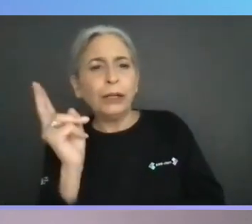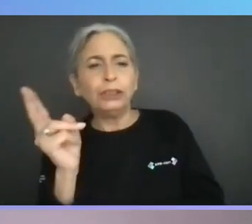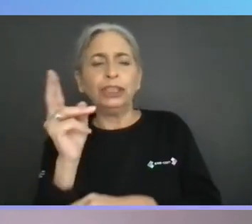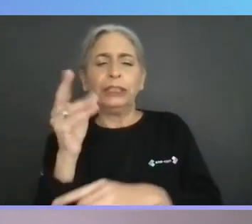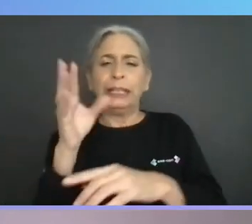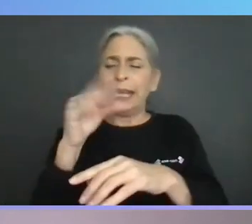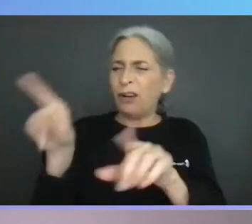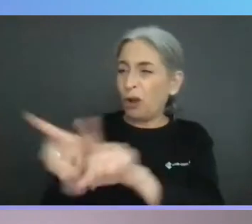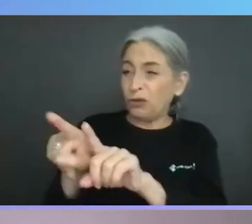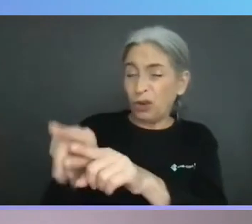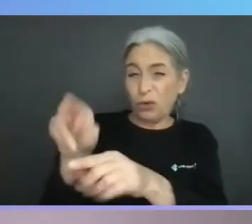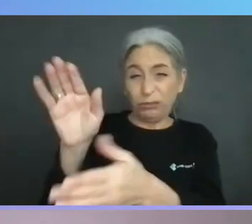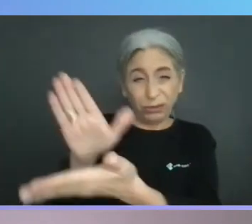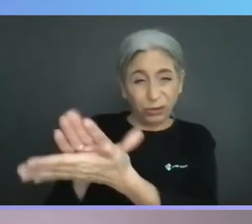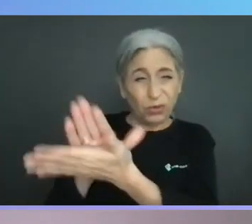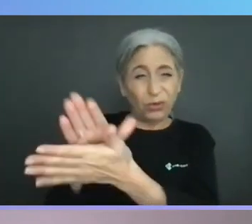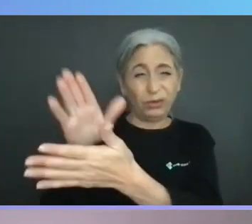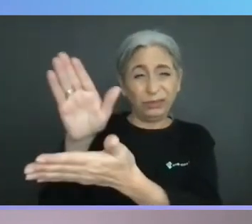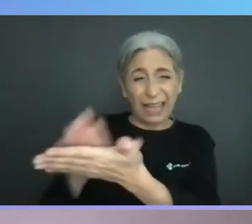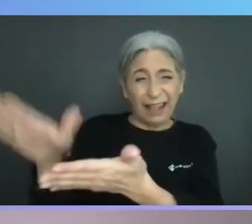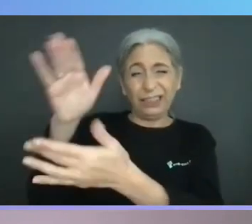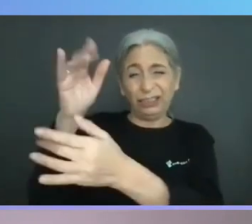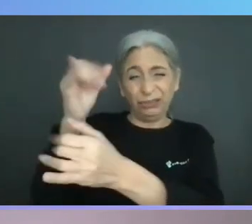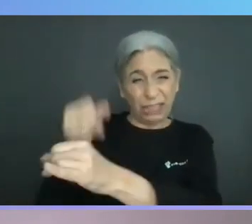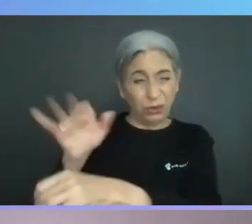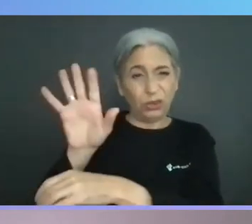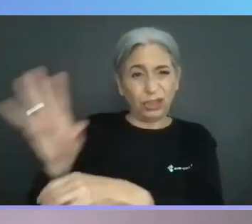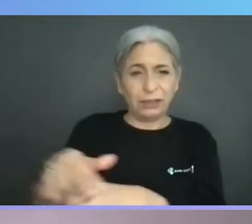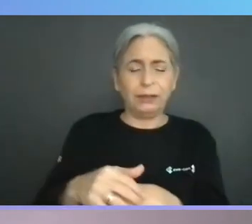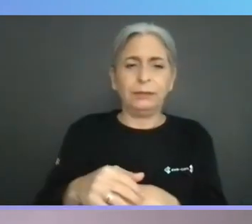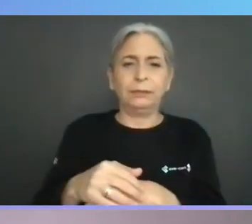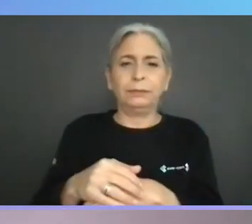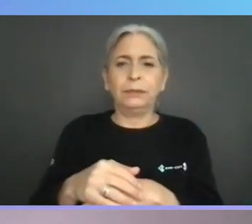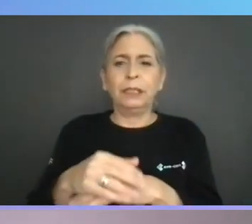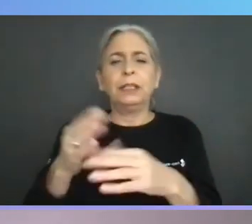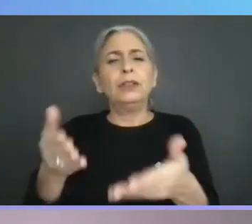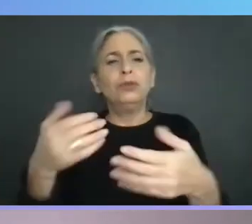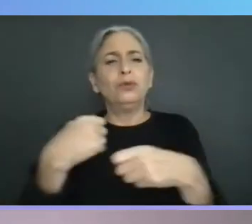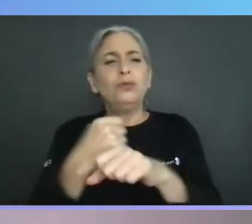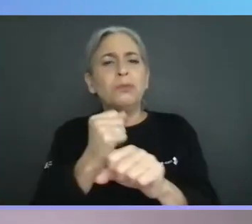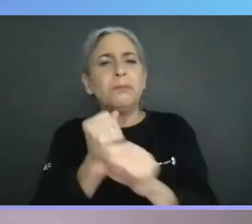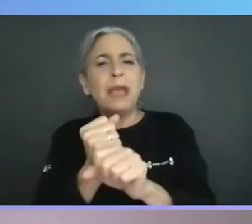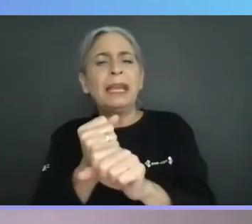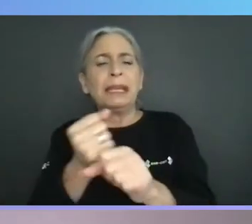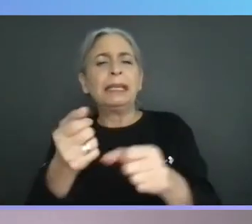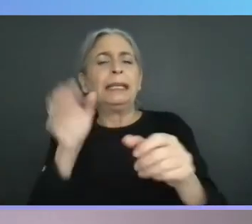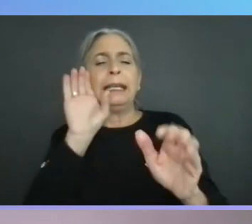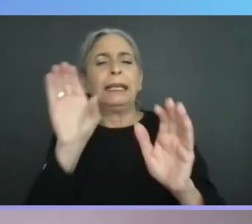detailed instructions and guidance, it's also the workflow to produce image description, including a review process for